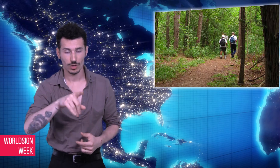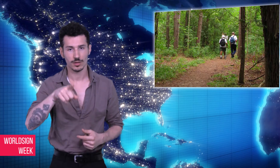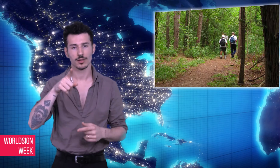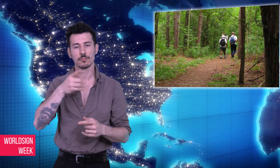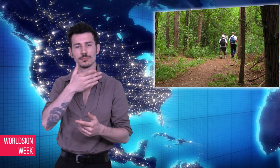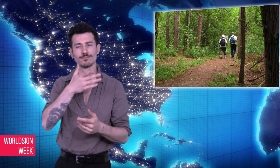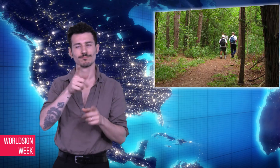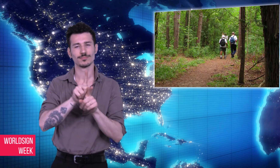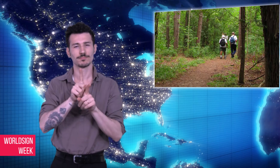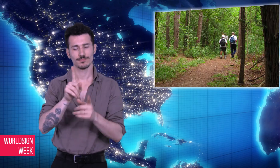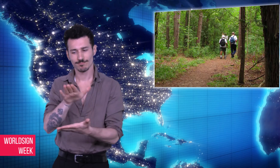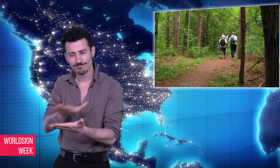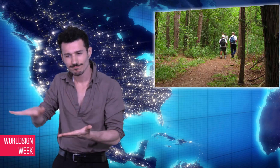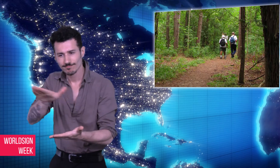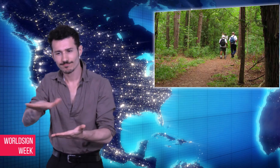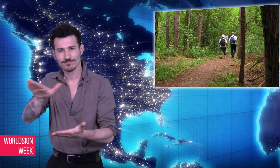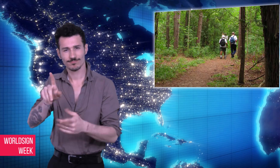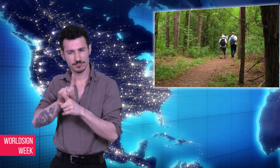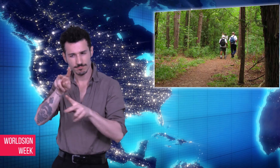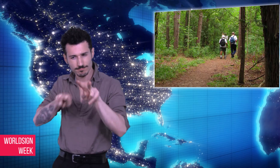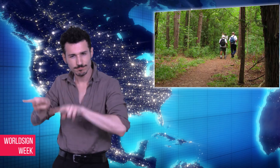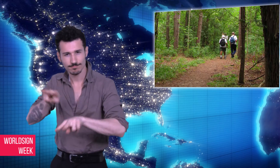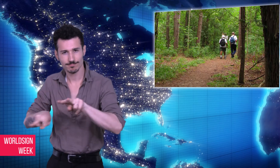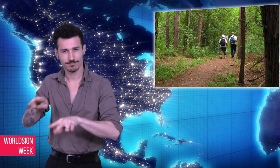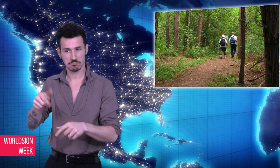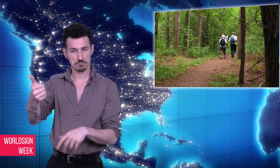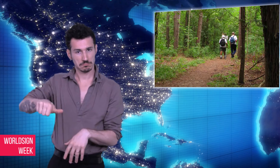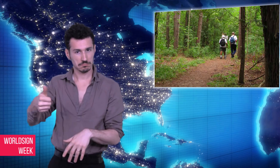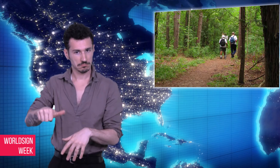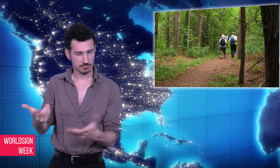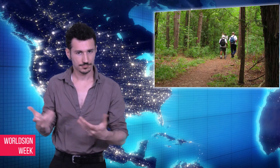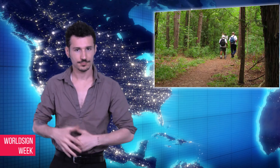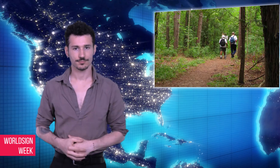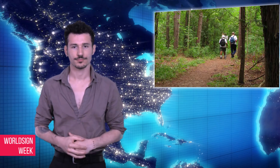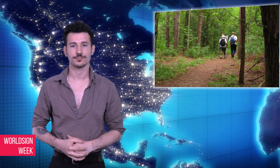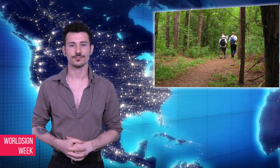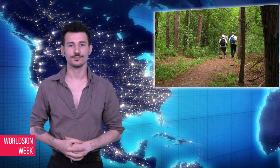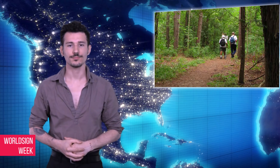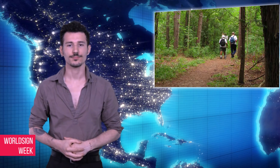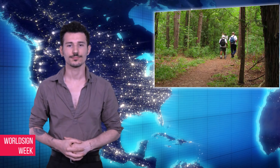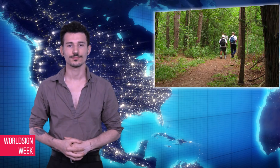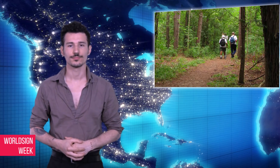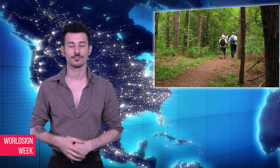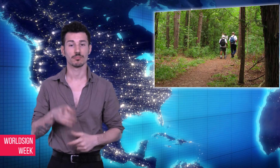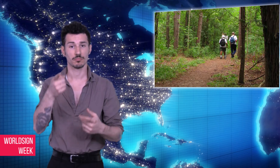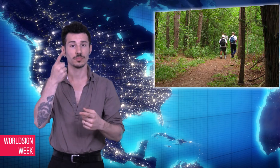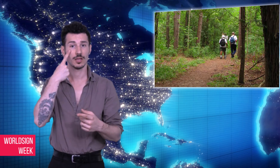Check pets for ticks as well. Taking those preventative measures would decrease the likelihood of getting